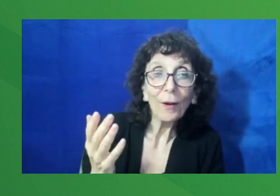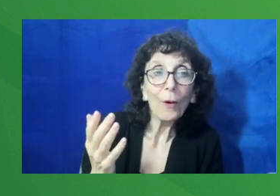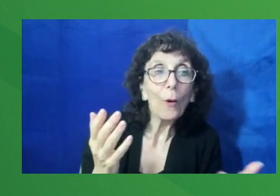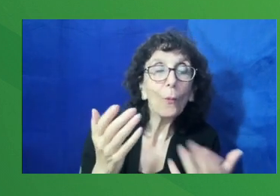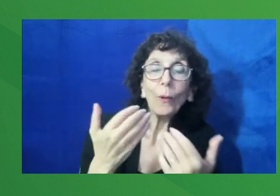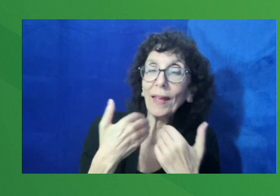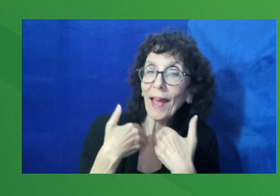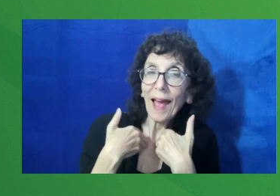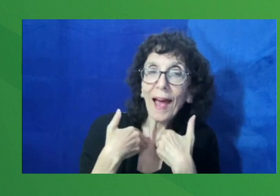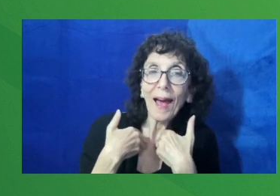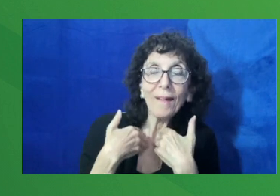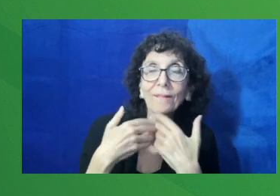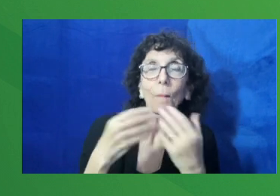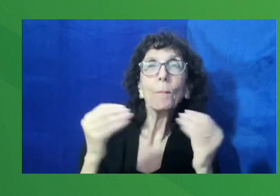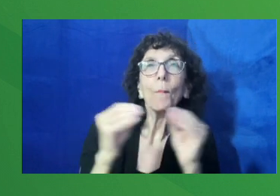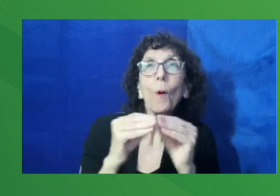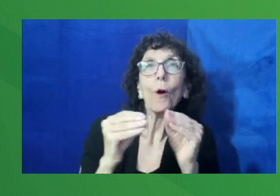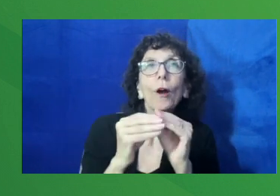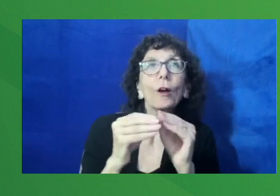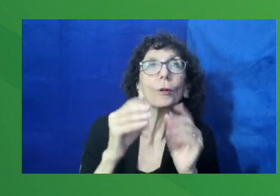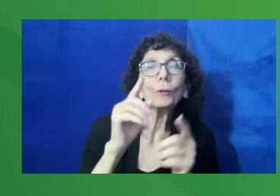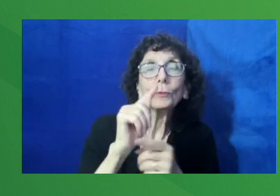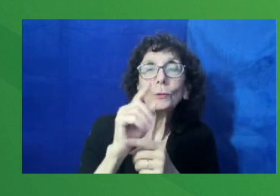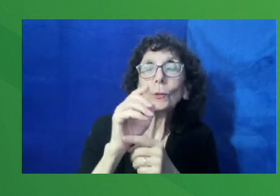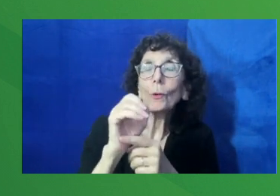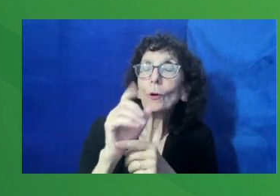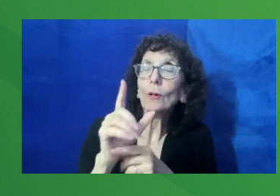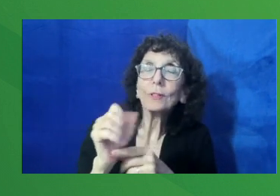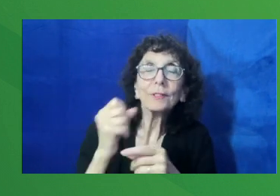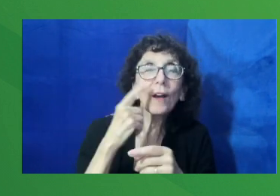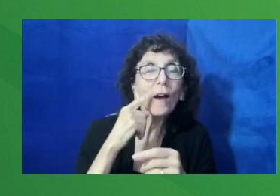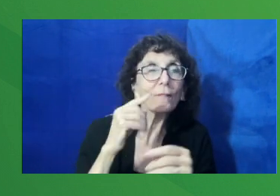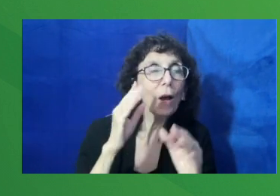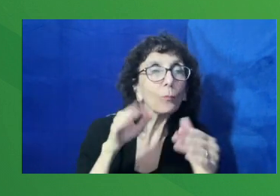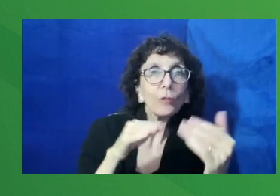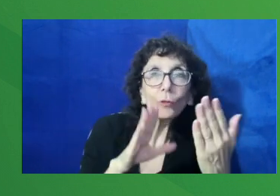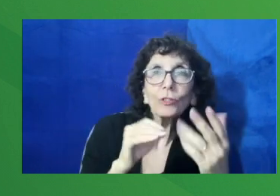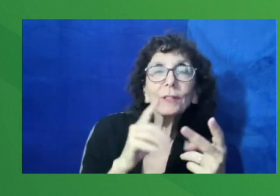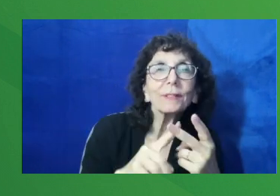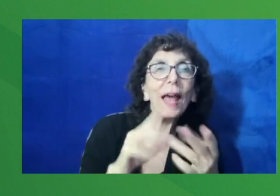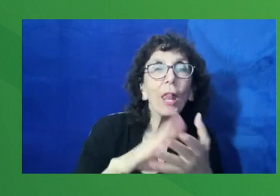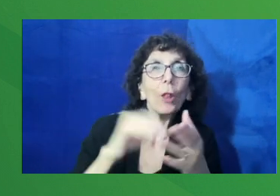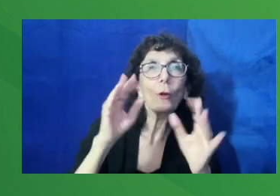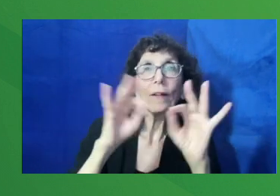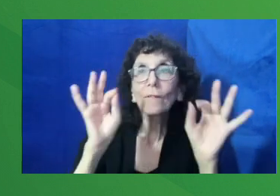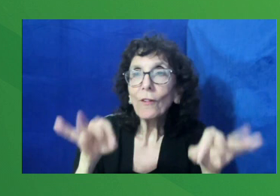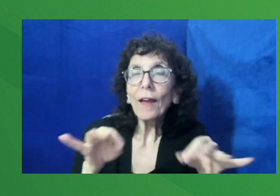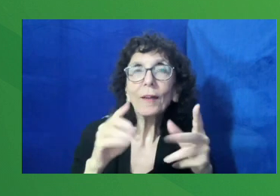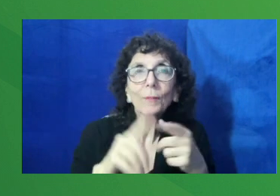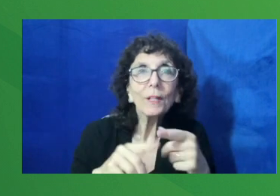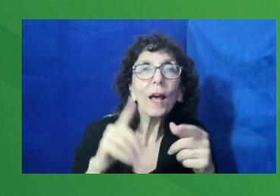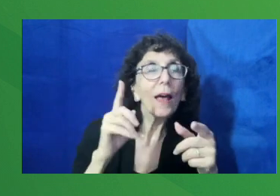toolbox of instructional approaches and learning frameworks that help us guide this practice,